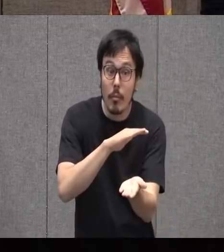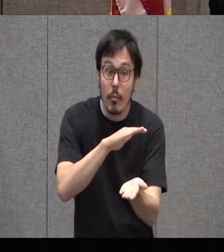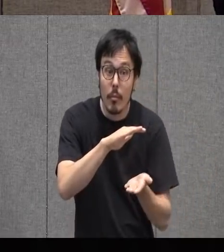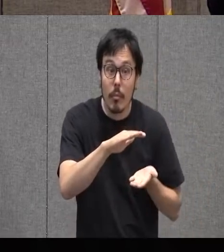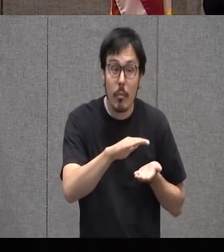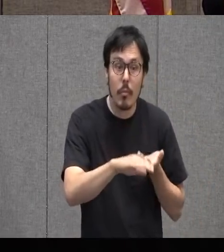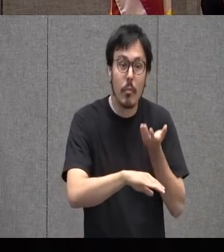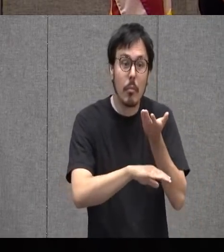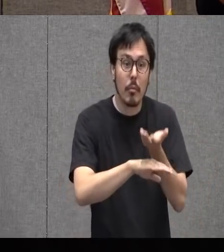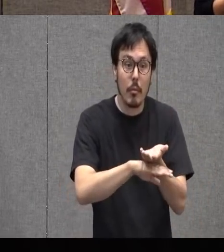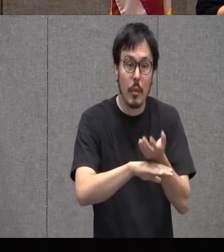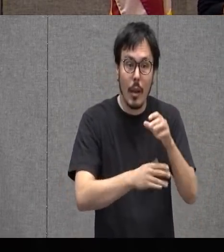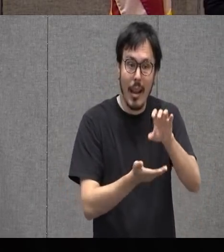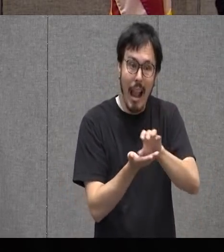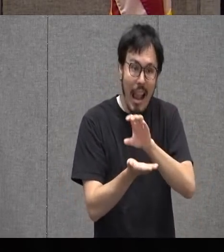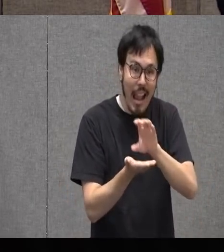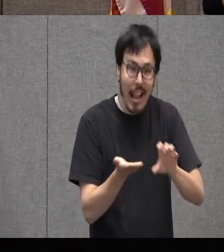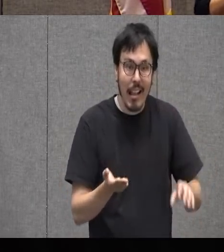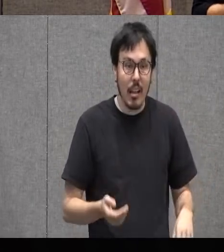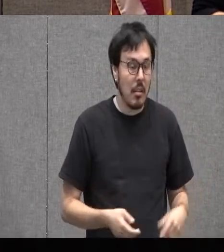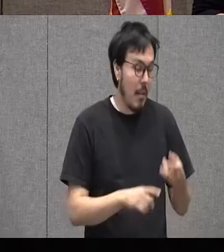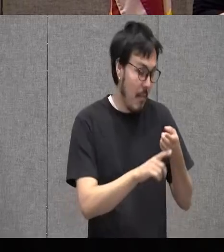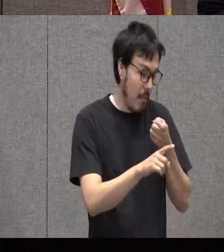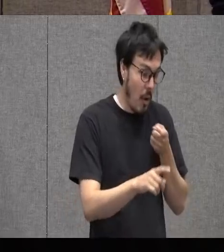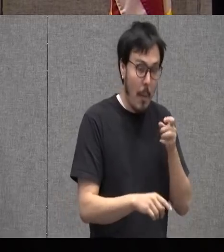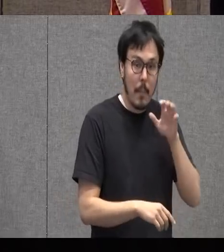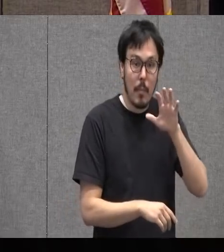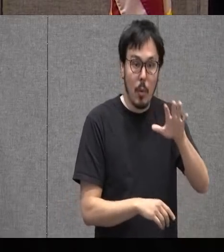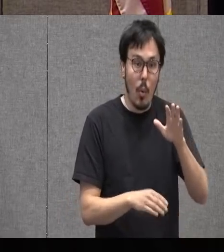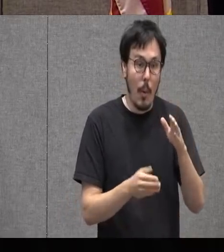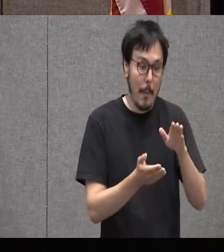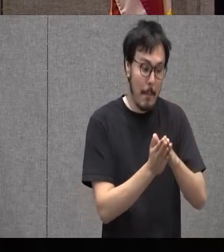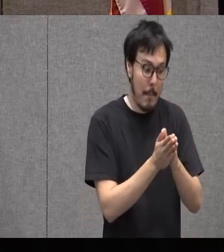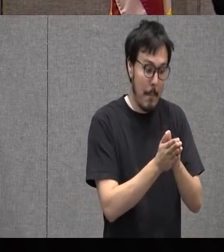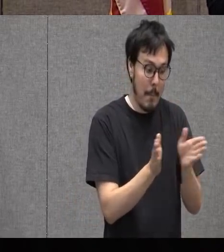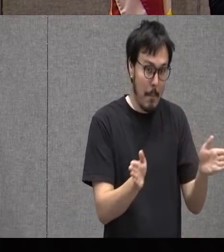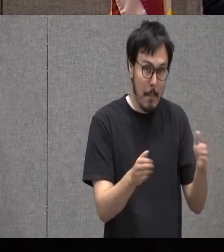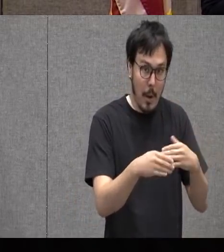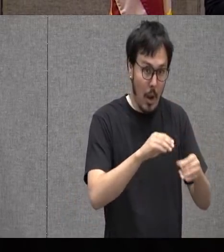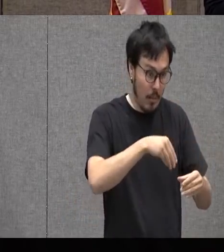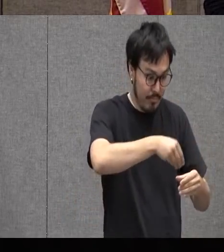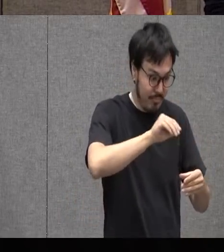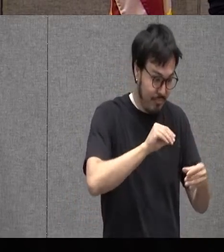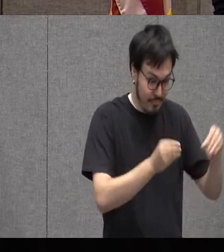out of a box from a mix it looks like a white powder. Or maybe you put some ingredients together.